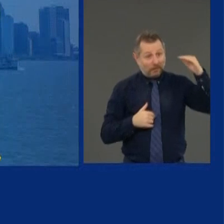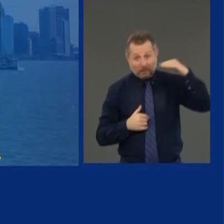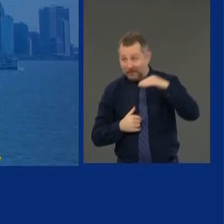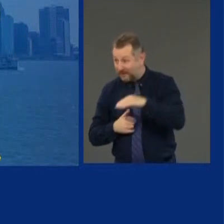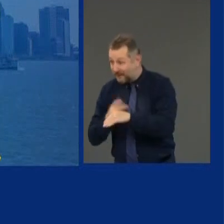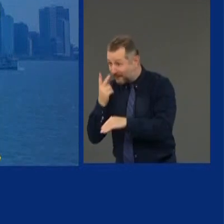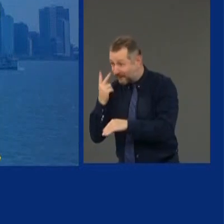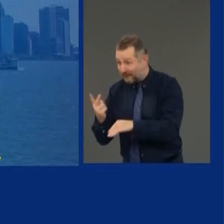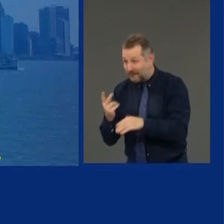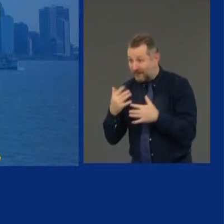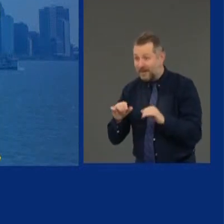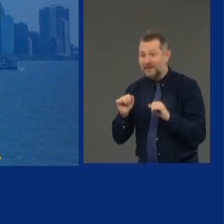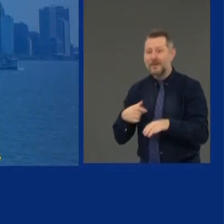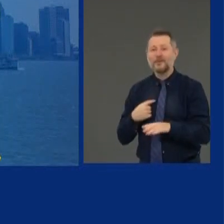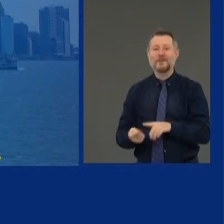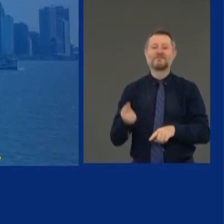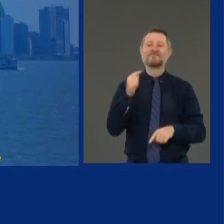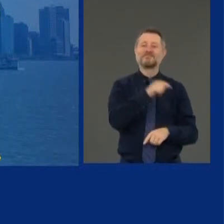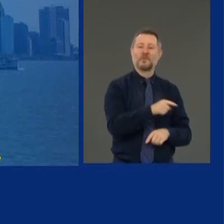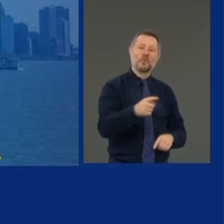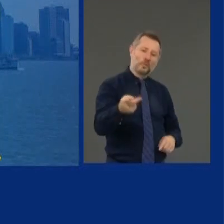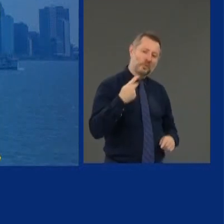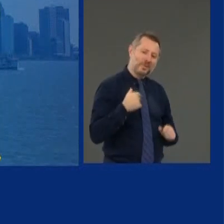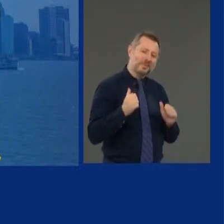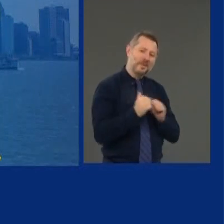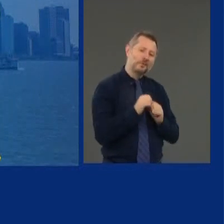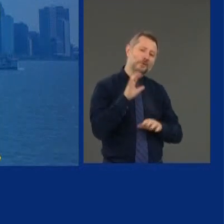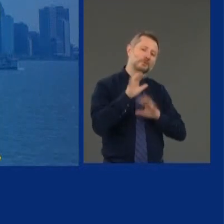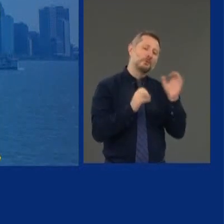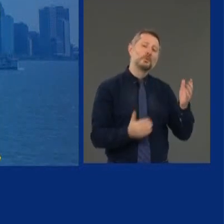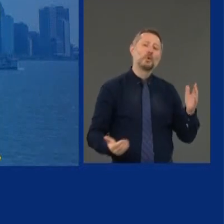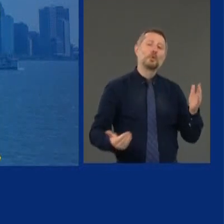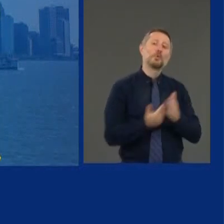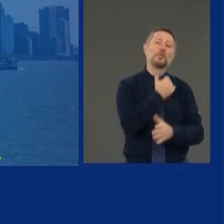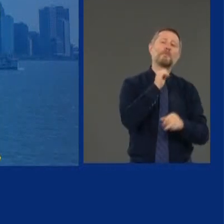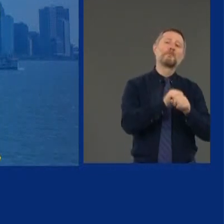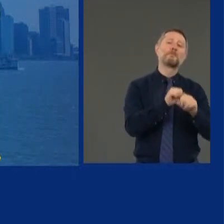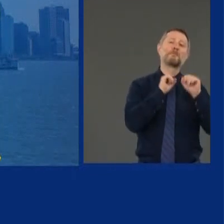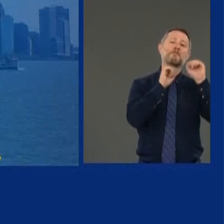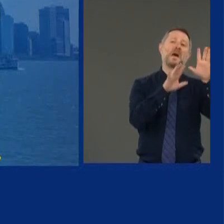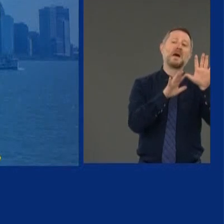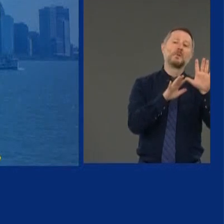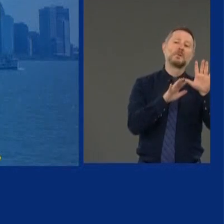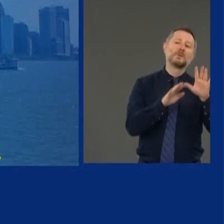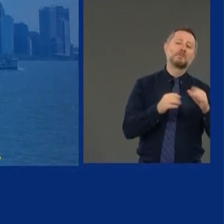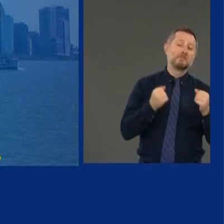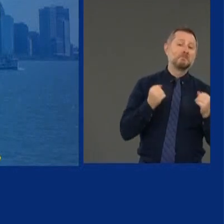AND I LOOK FORWARD TO DOING THAT NOW THAT WE ARE ON THE OTHER